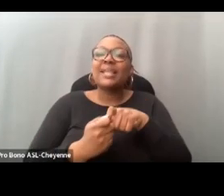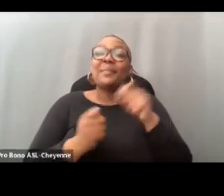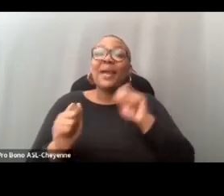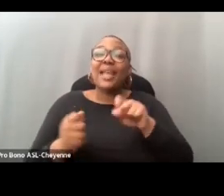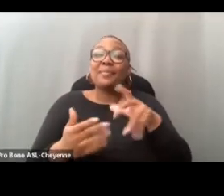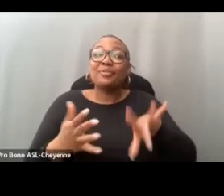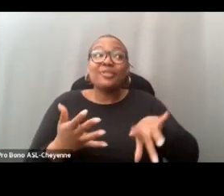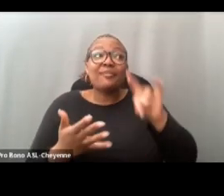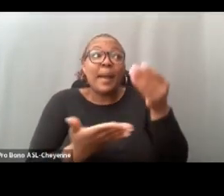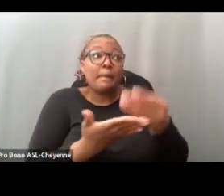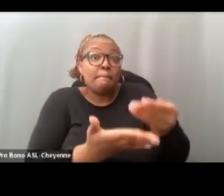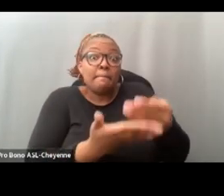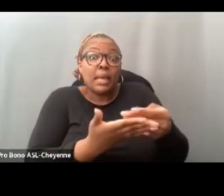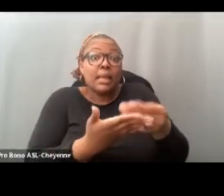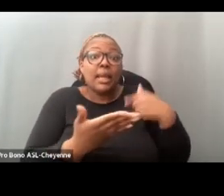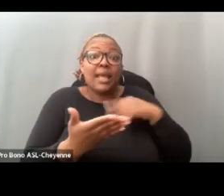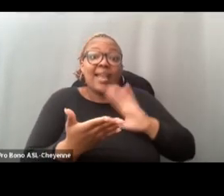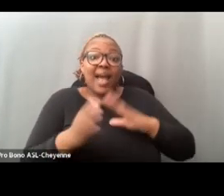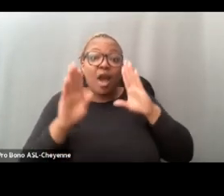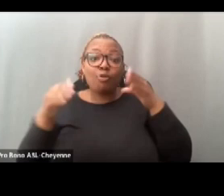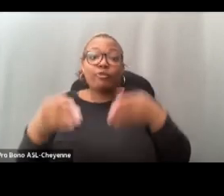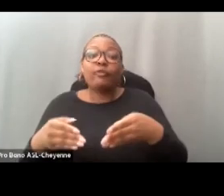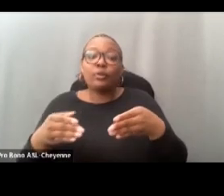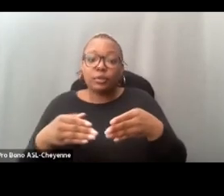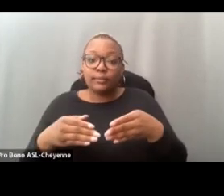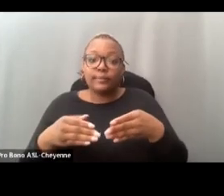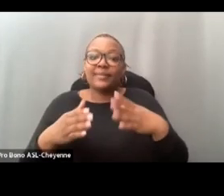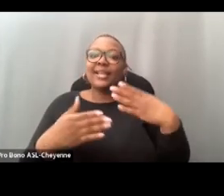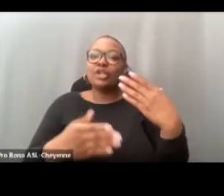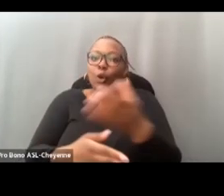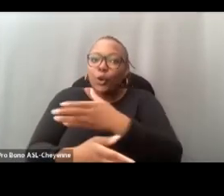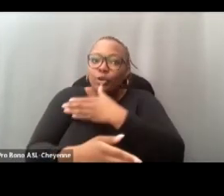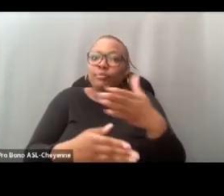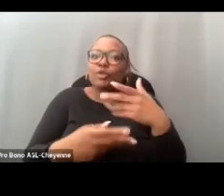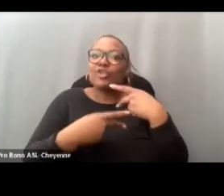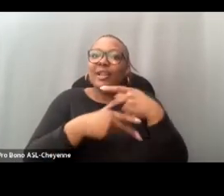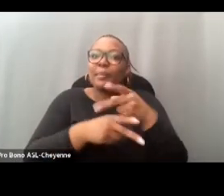our focus is on music production